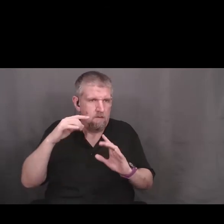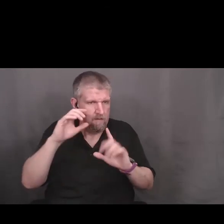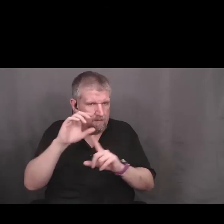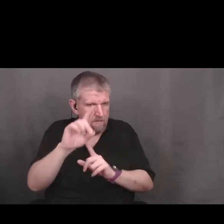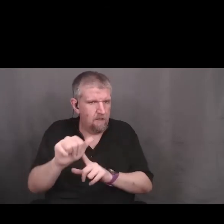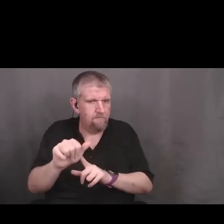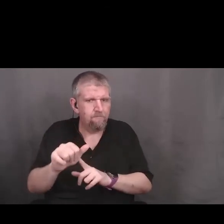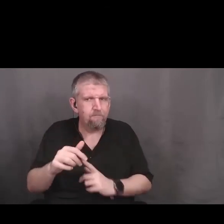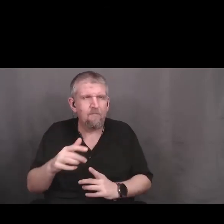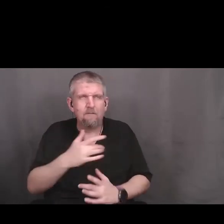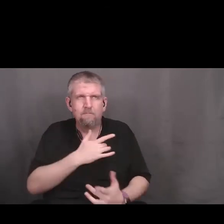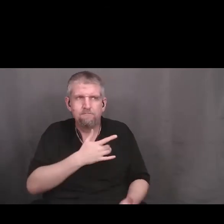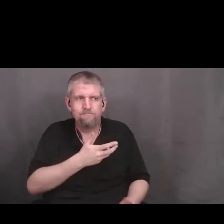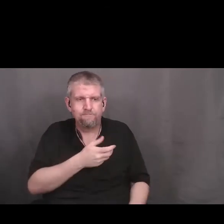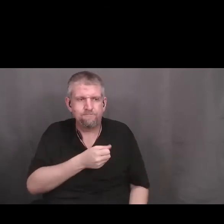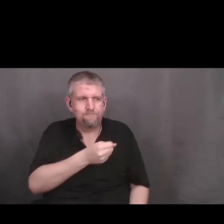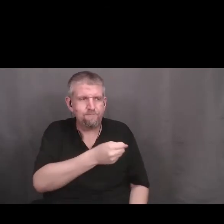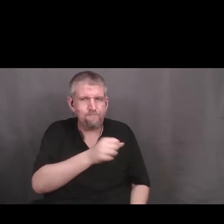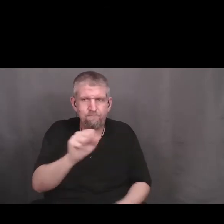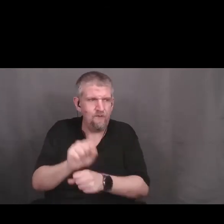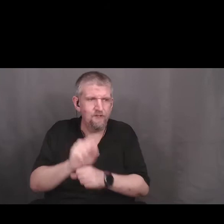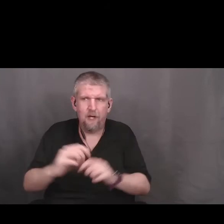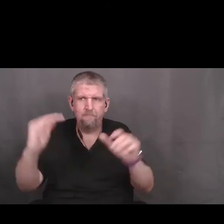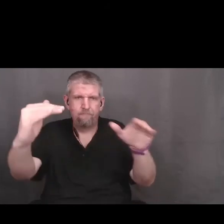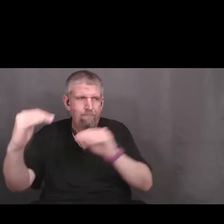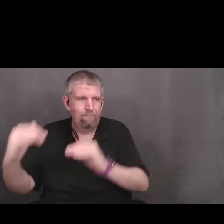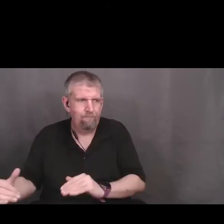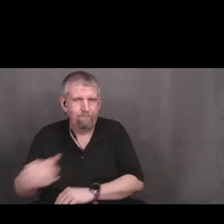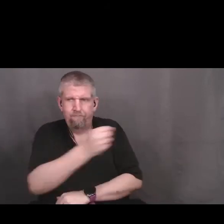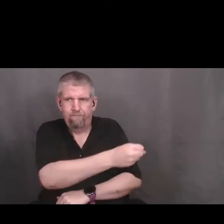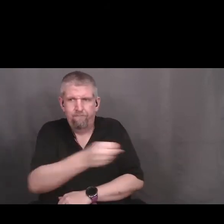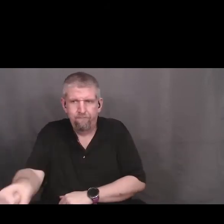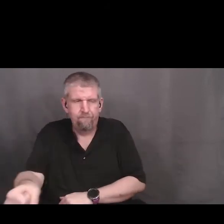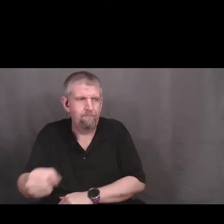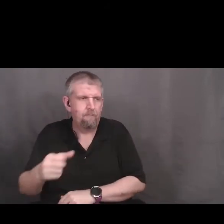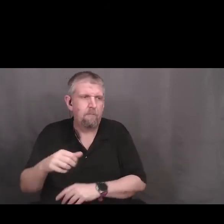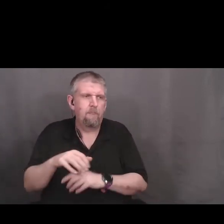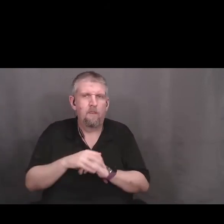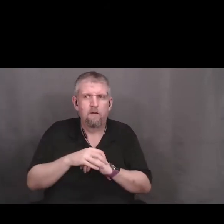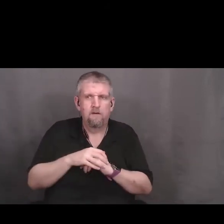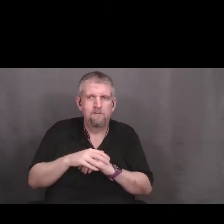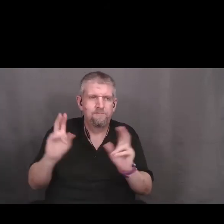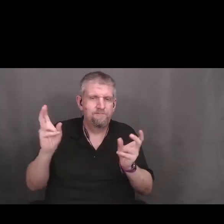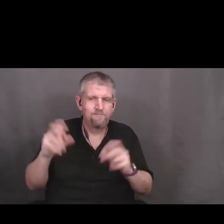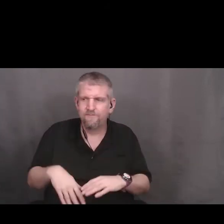in what you might call entry level jobs. So, might refer to those jobs as they're in jobs